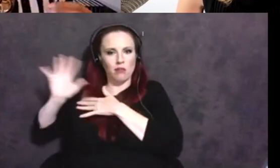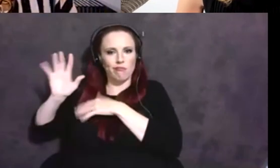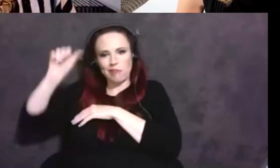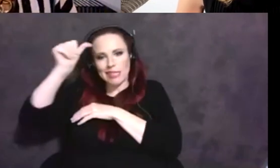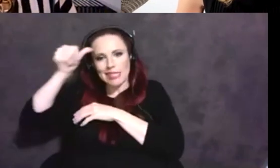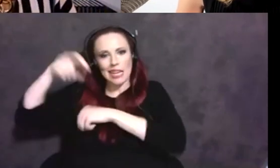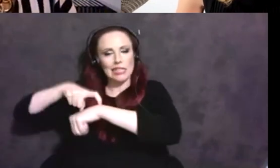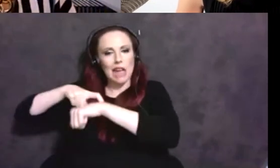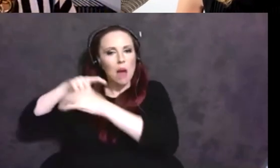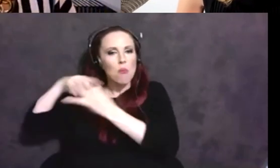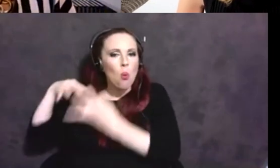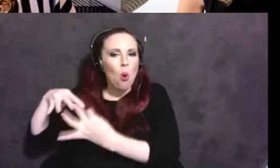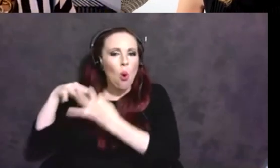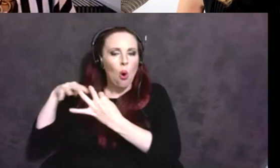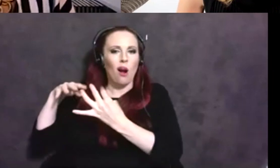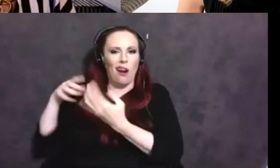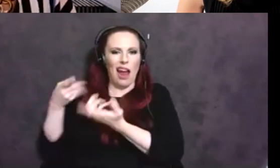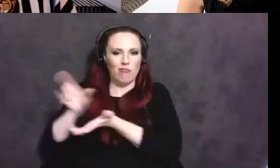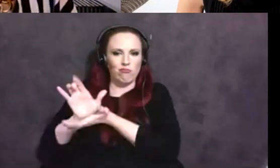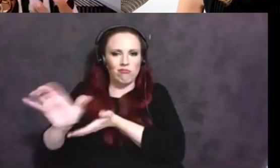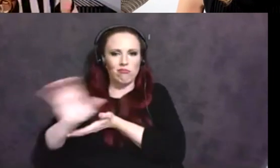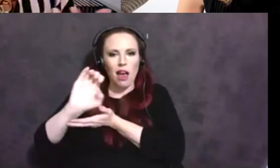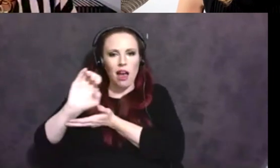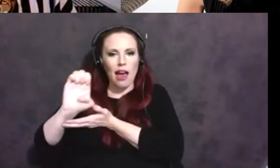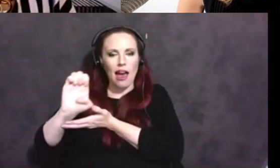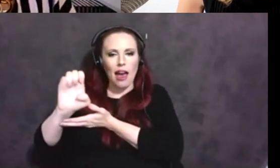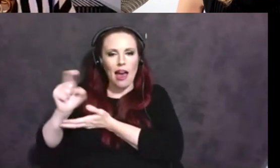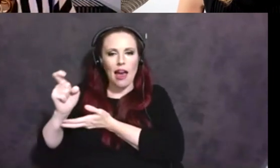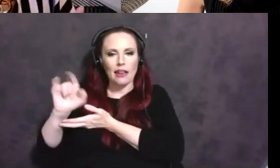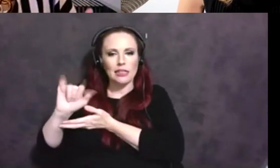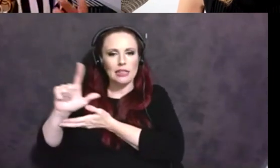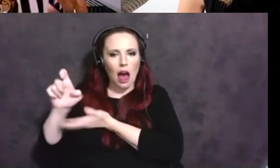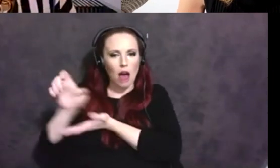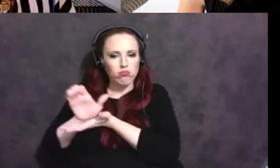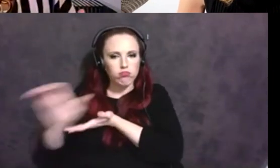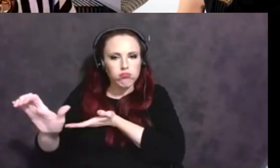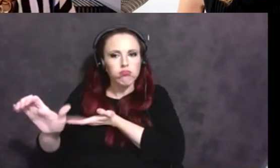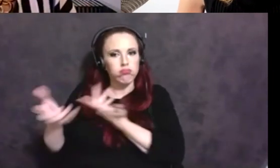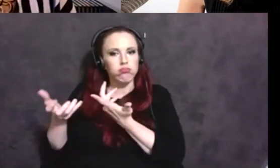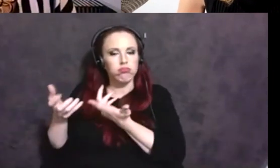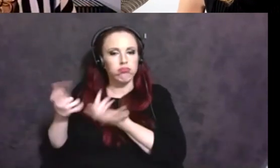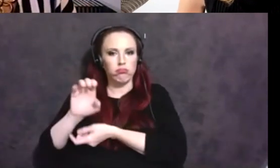about their own experiences, not a lot, but touched on it with being born into war and